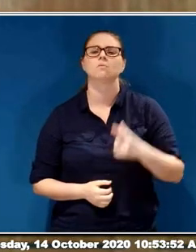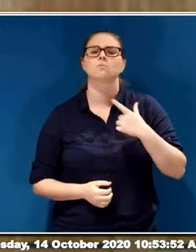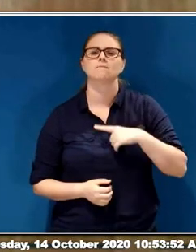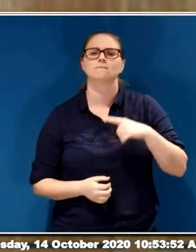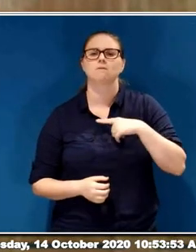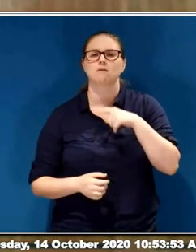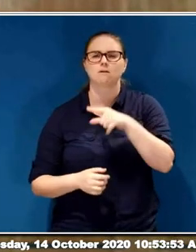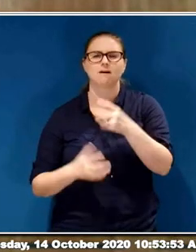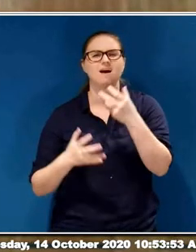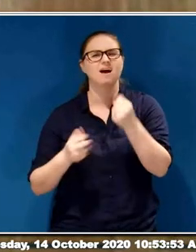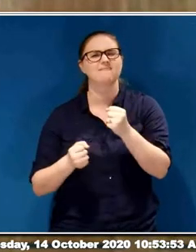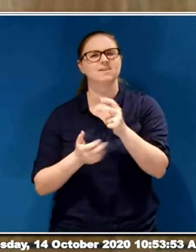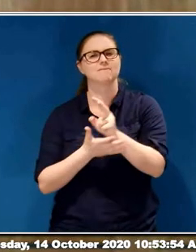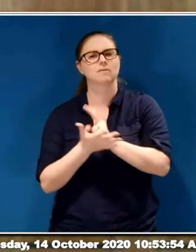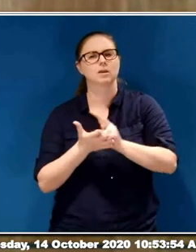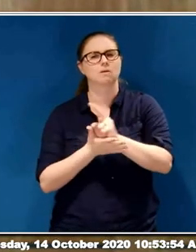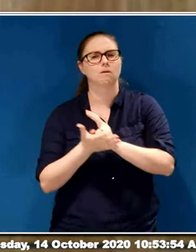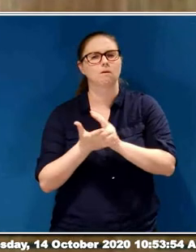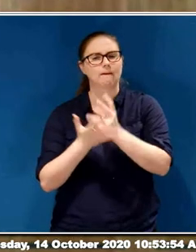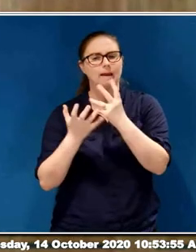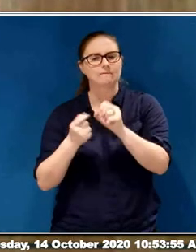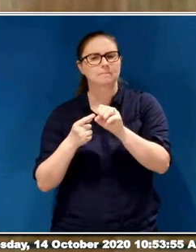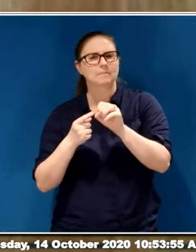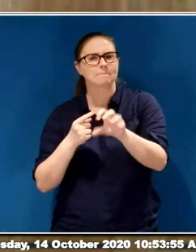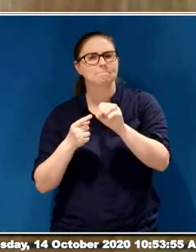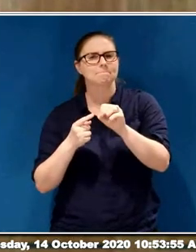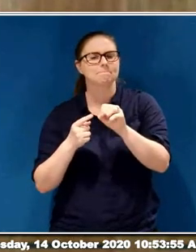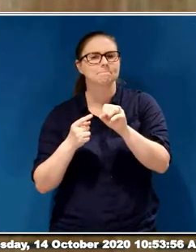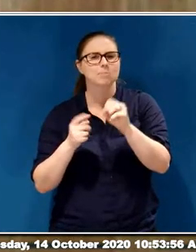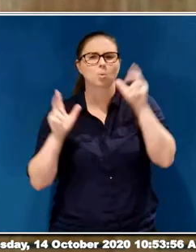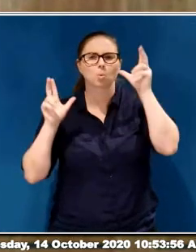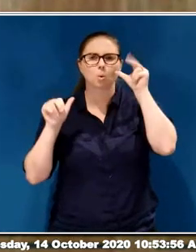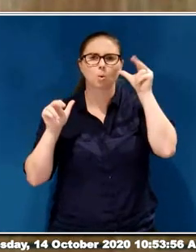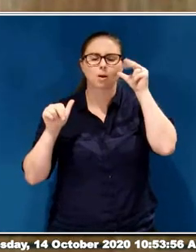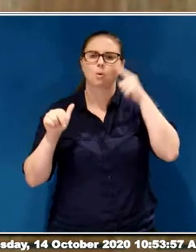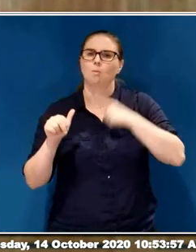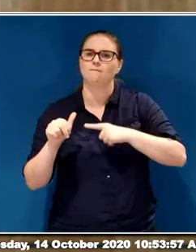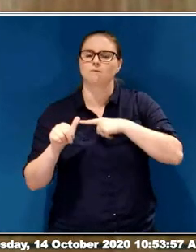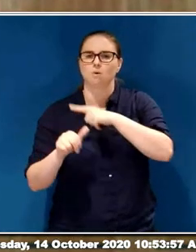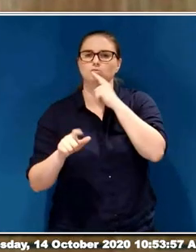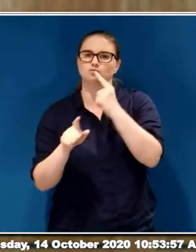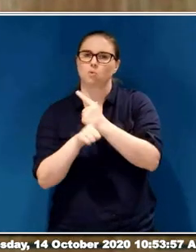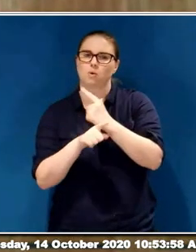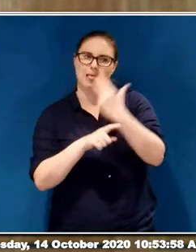Mr Fraser, can I just add to the conversation previously about the psychiatrist.